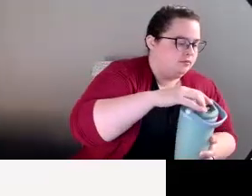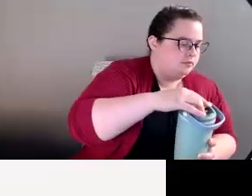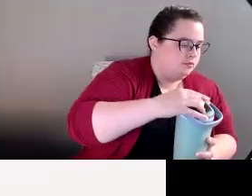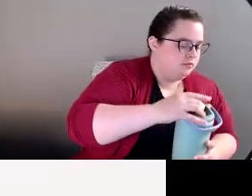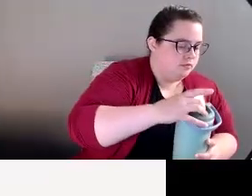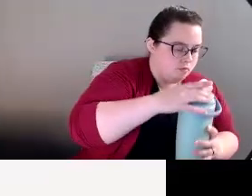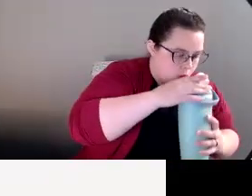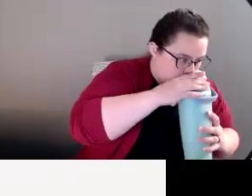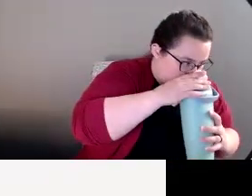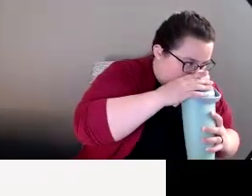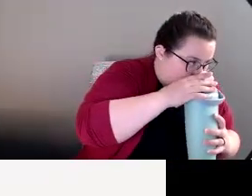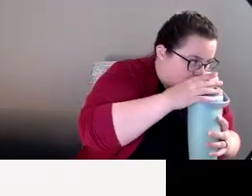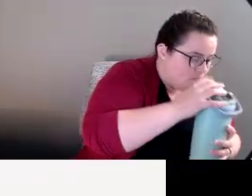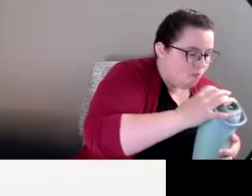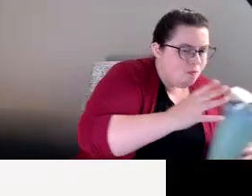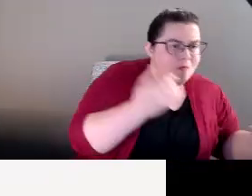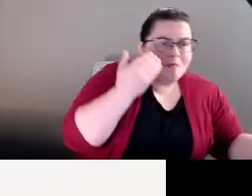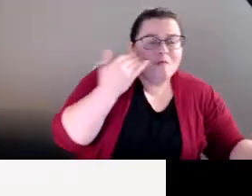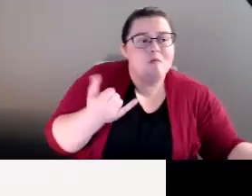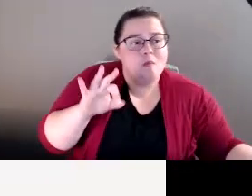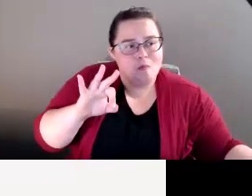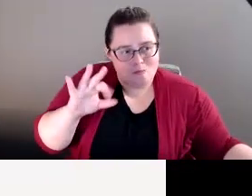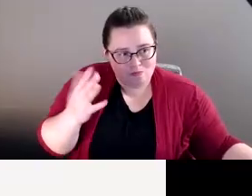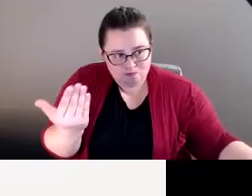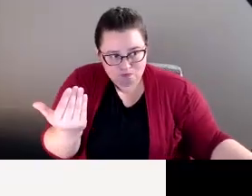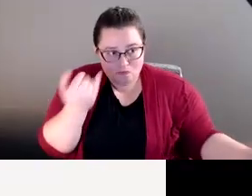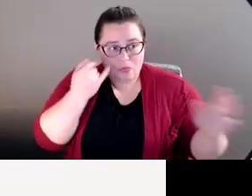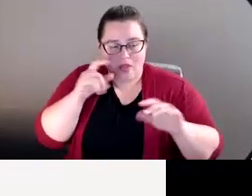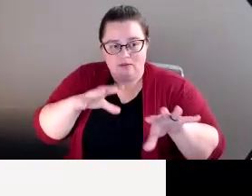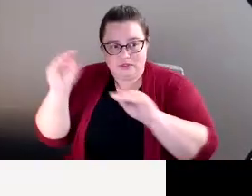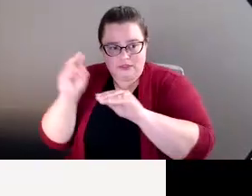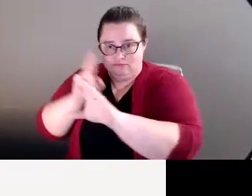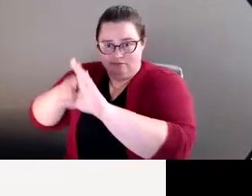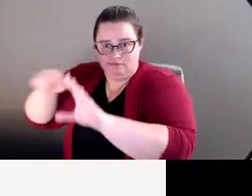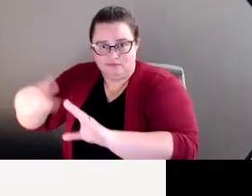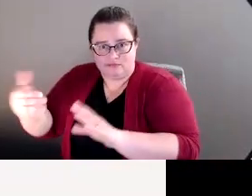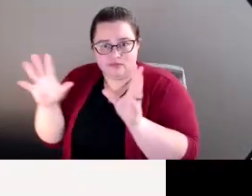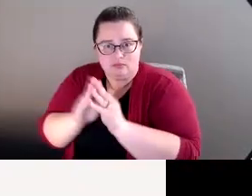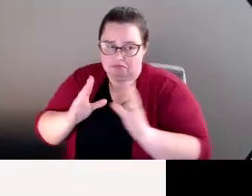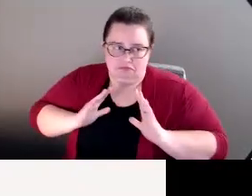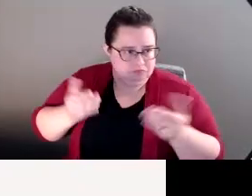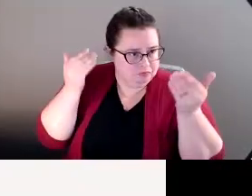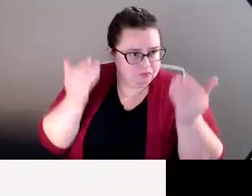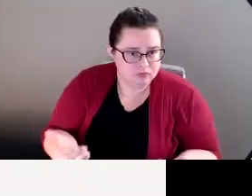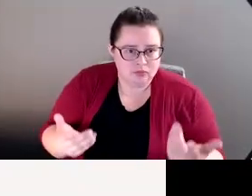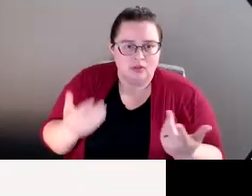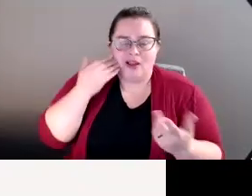and go to your next flex session, you are more than welcome to, I know it was a lot of information.